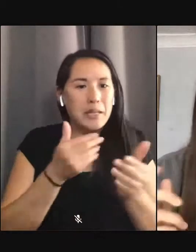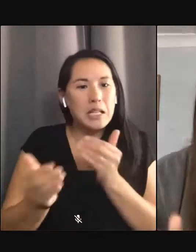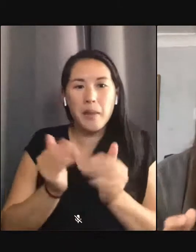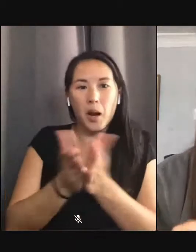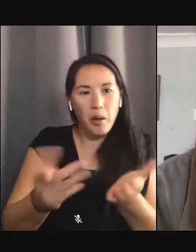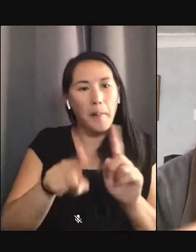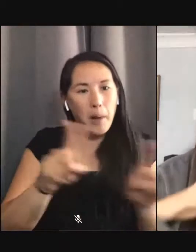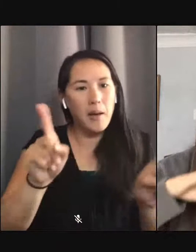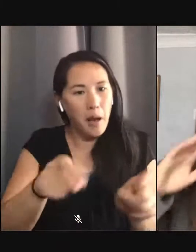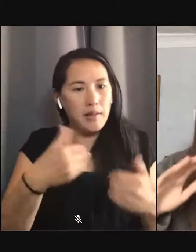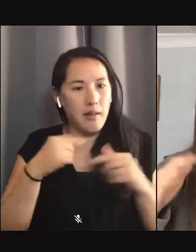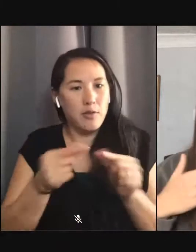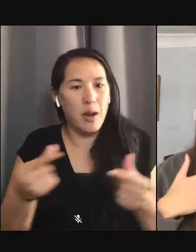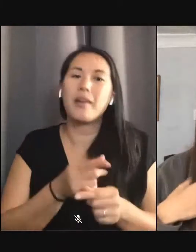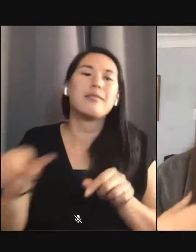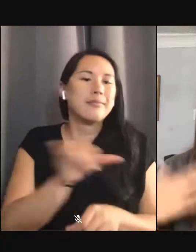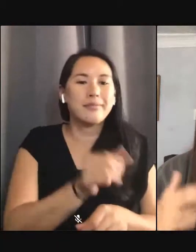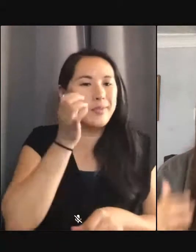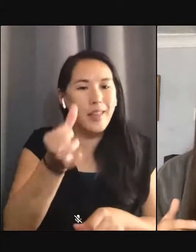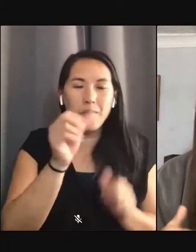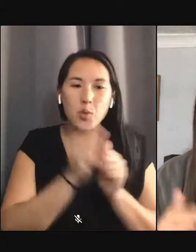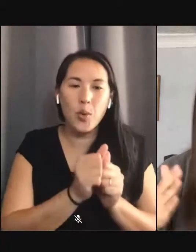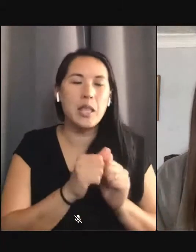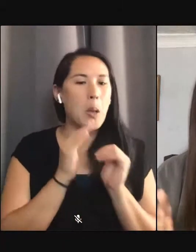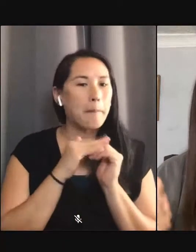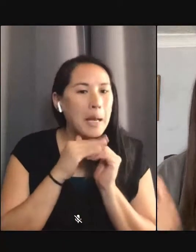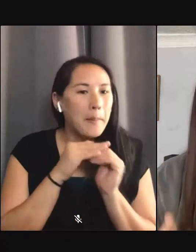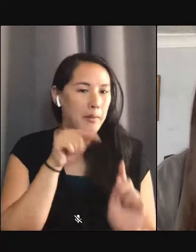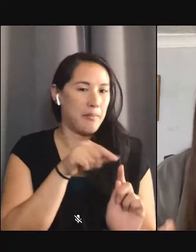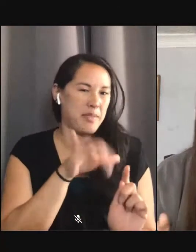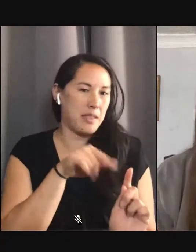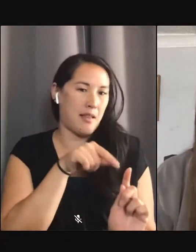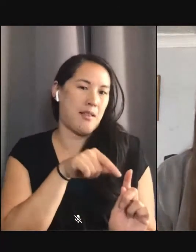exactly so as i mean i think at a bare minimum investing knowing that that's part of what an